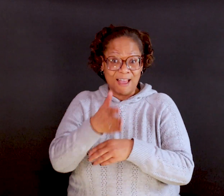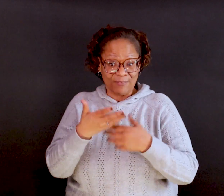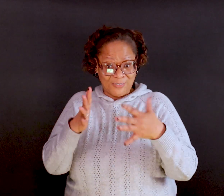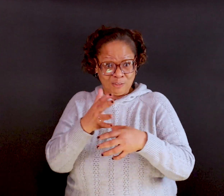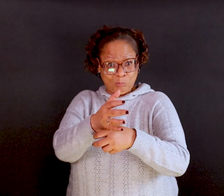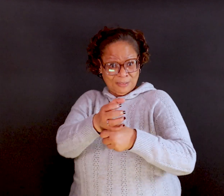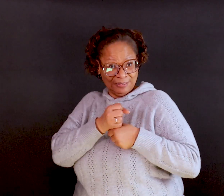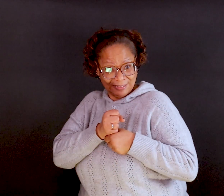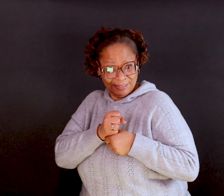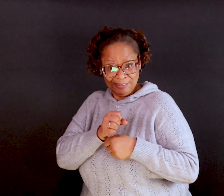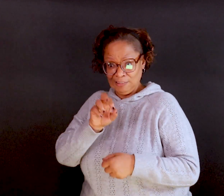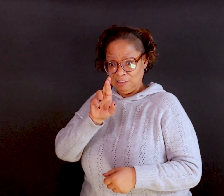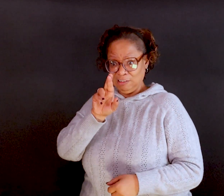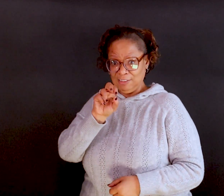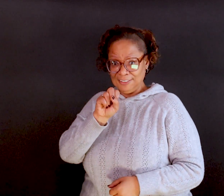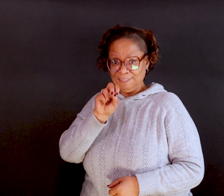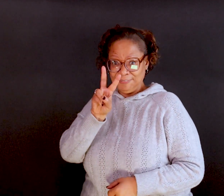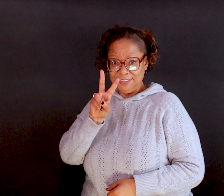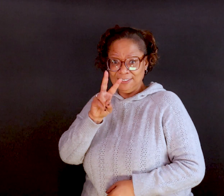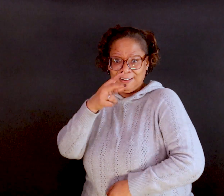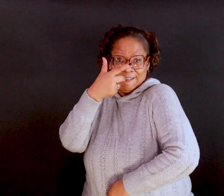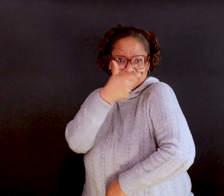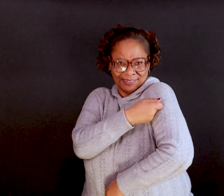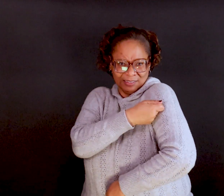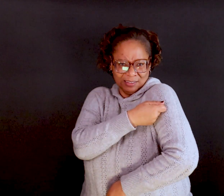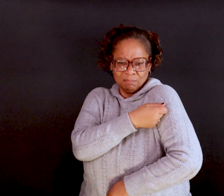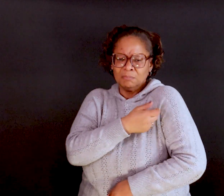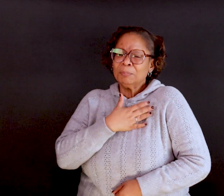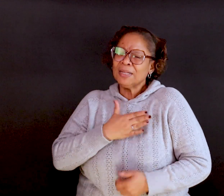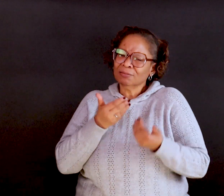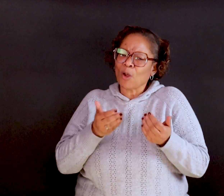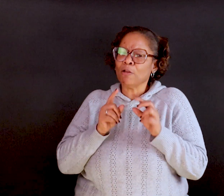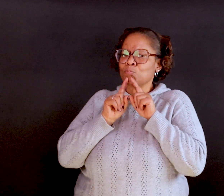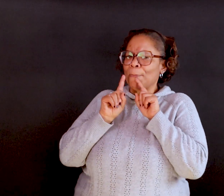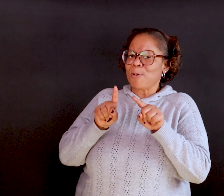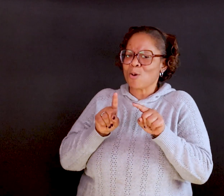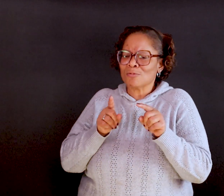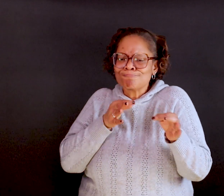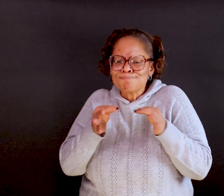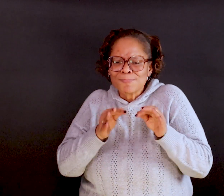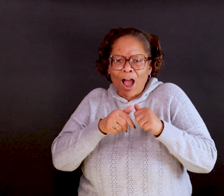After receiving an RSV vaccine to report how they feel after vaccination.